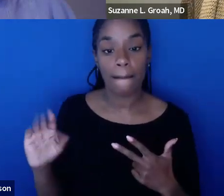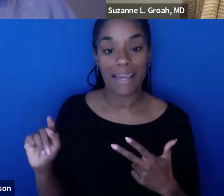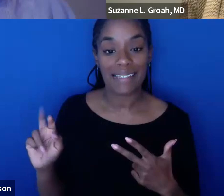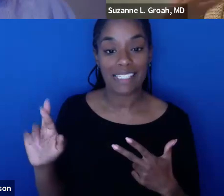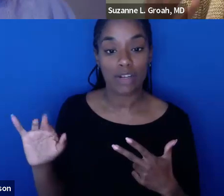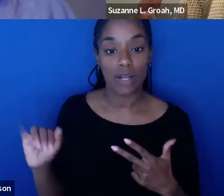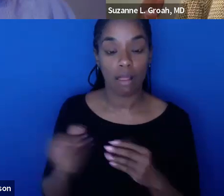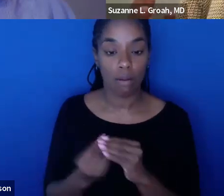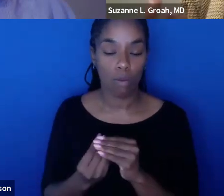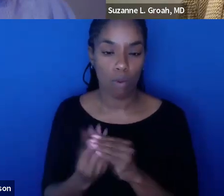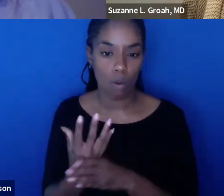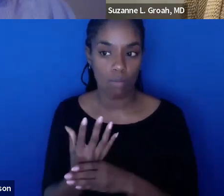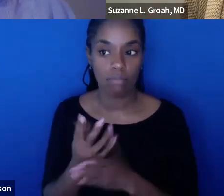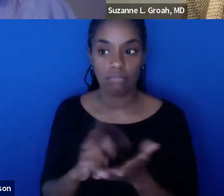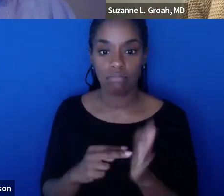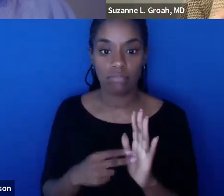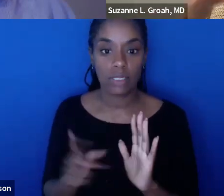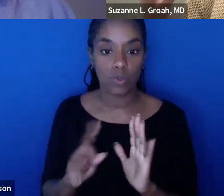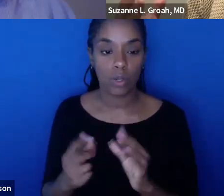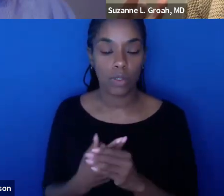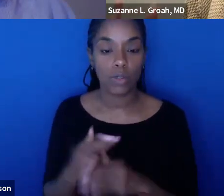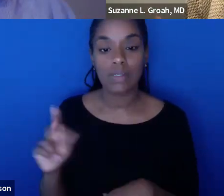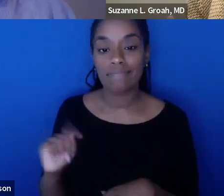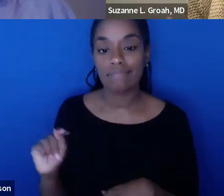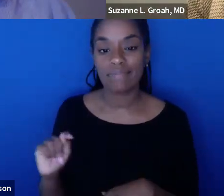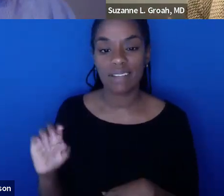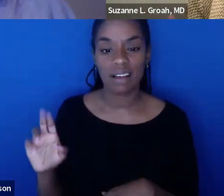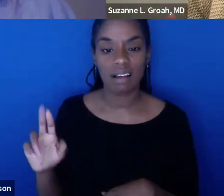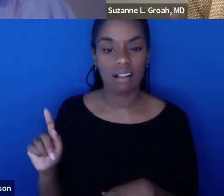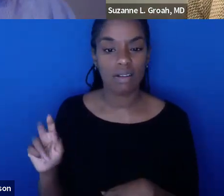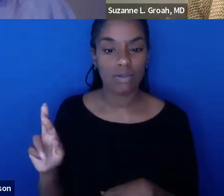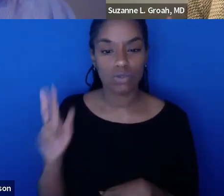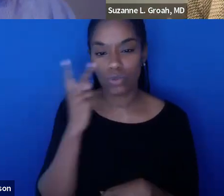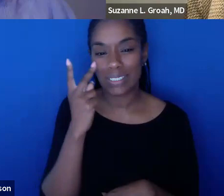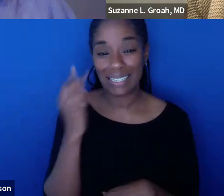So that's where we use the urine culture to see if there's bacterial growth